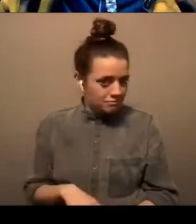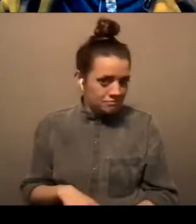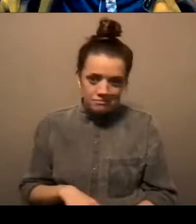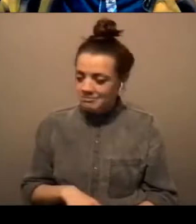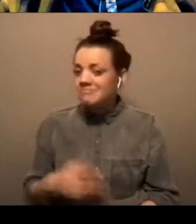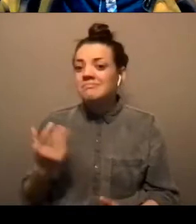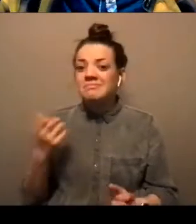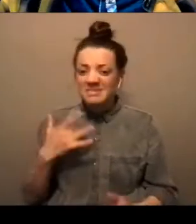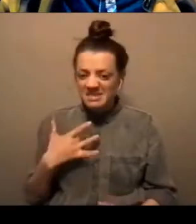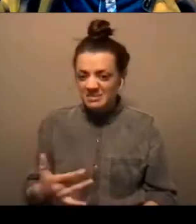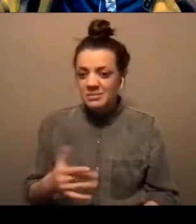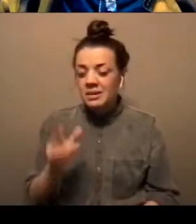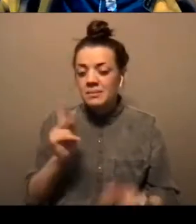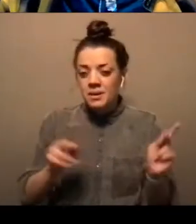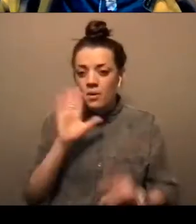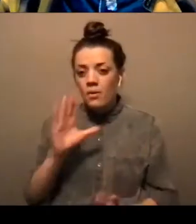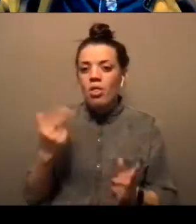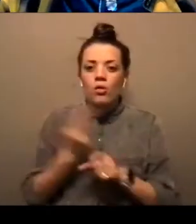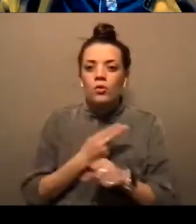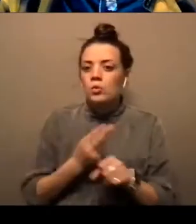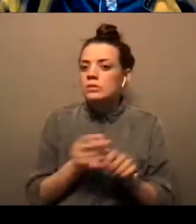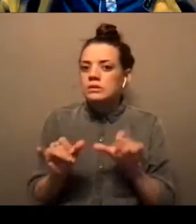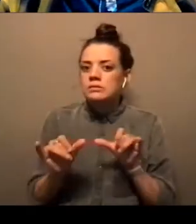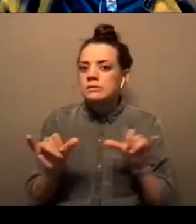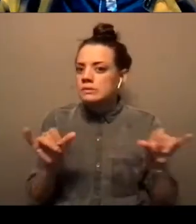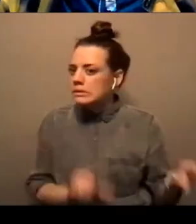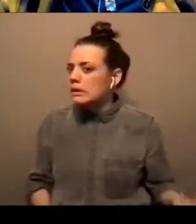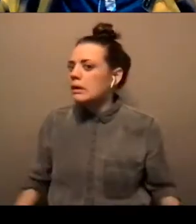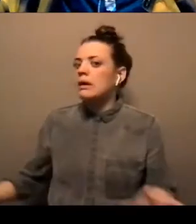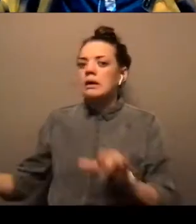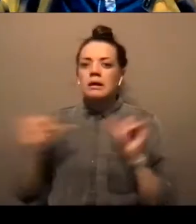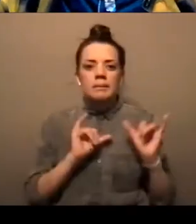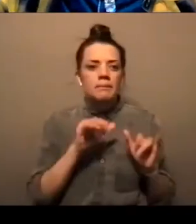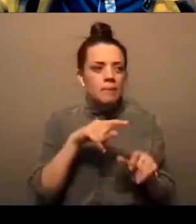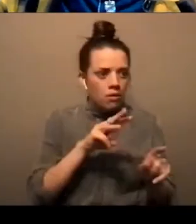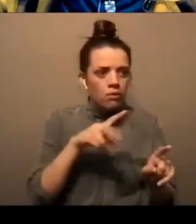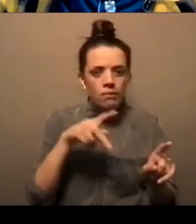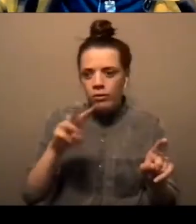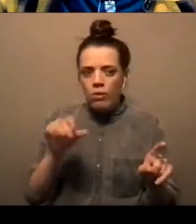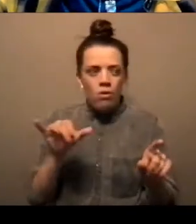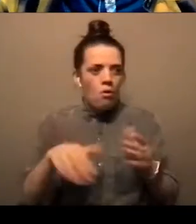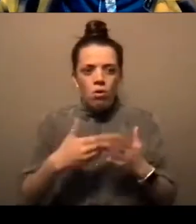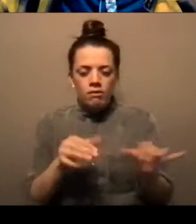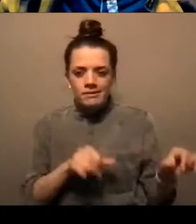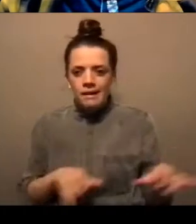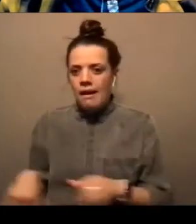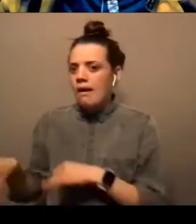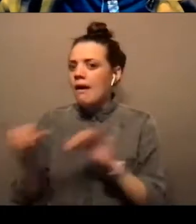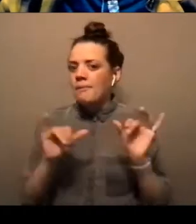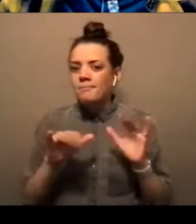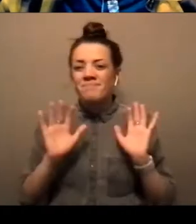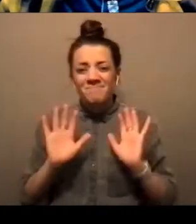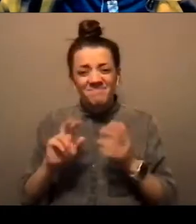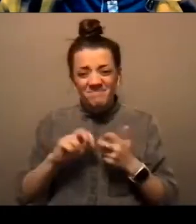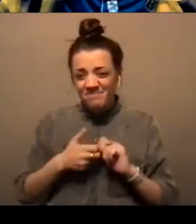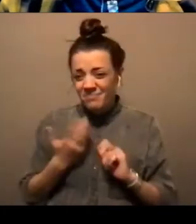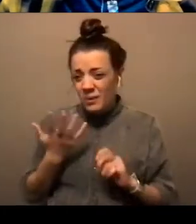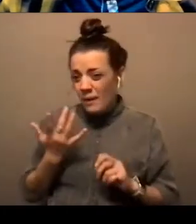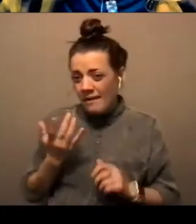or a couple of passwords everywhere. This is a problem because if anyone with bad intentions,